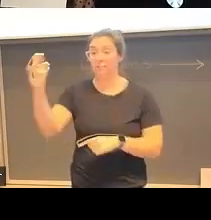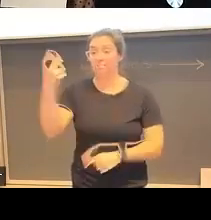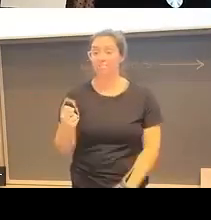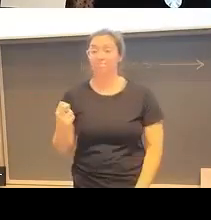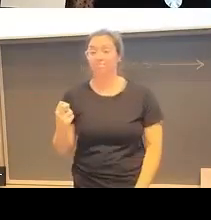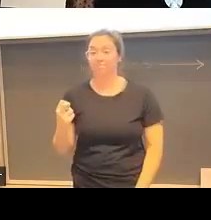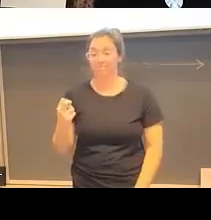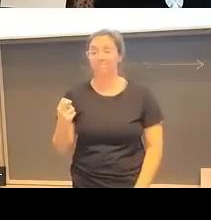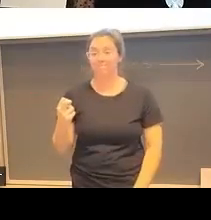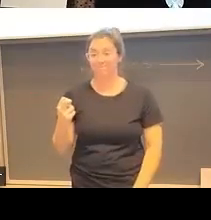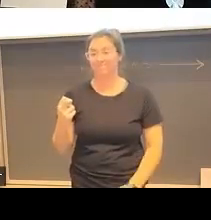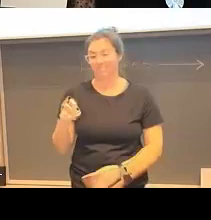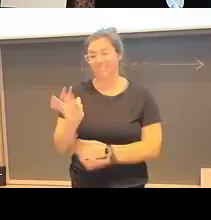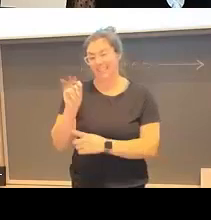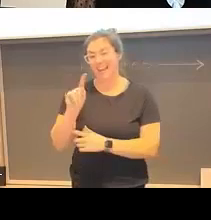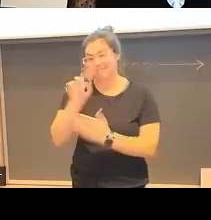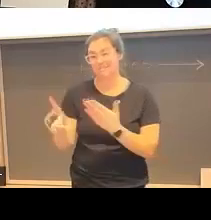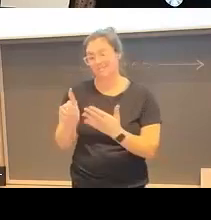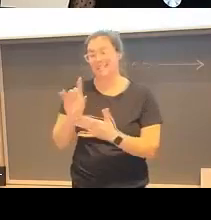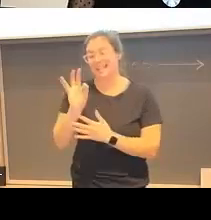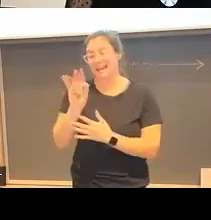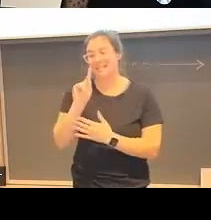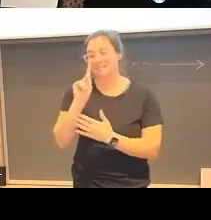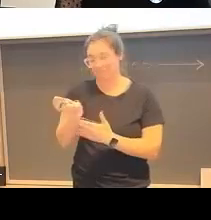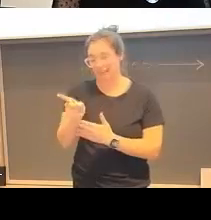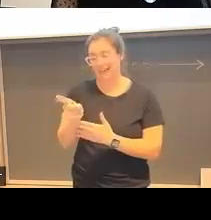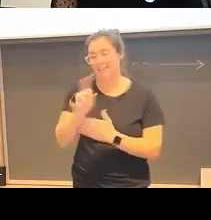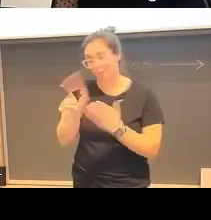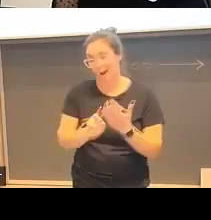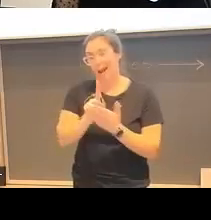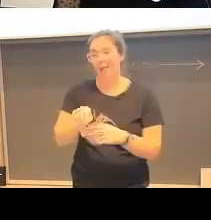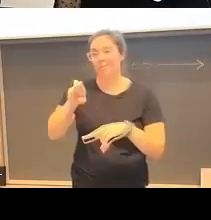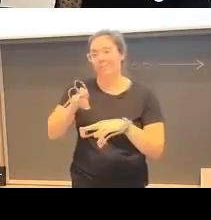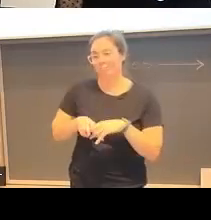a period of at least 90 minutes almost all of them said something like no one has ever given